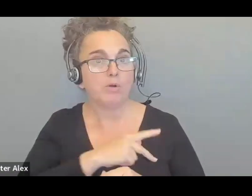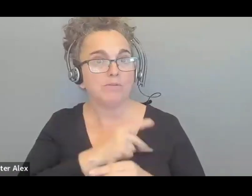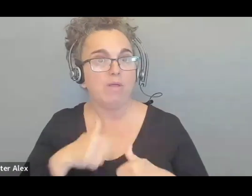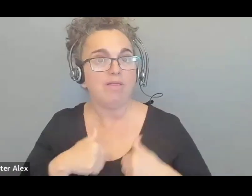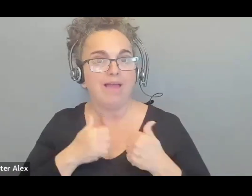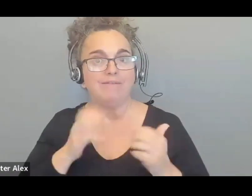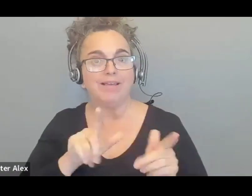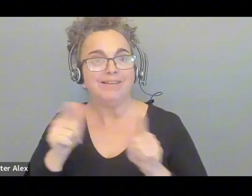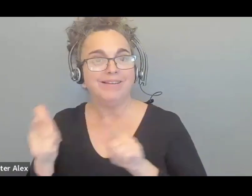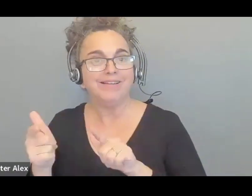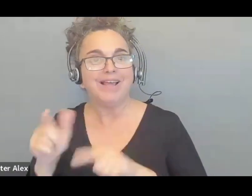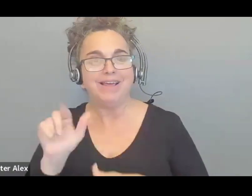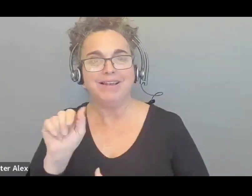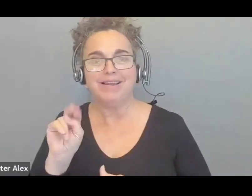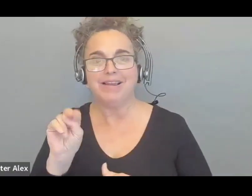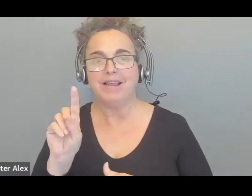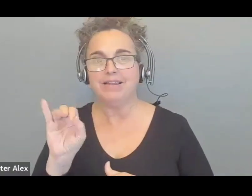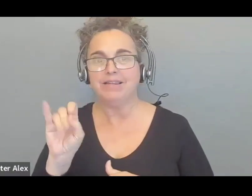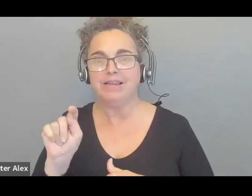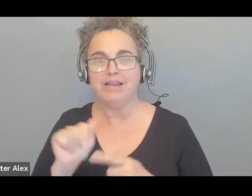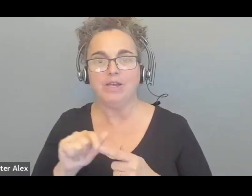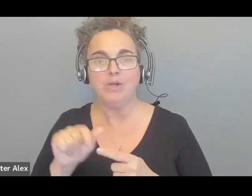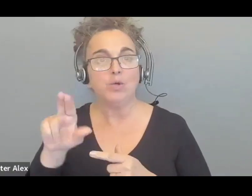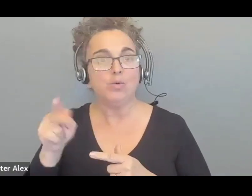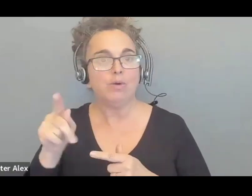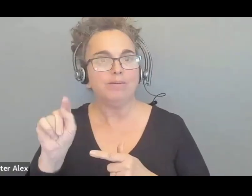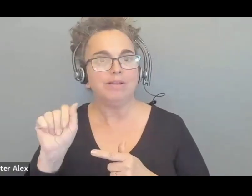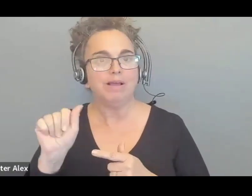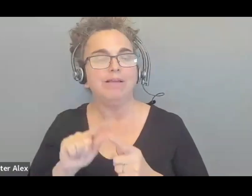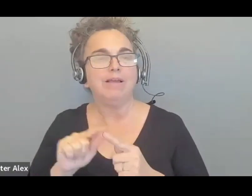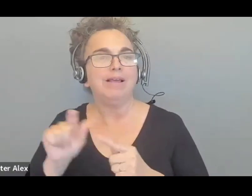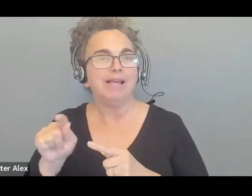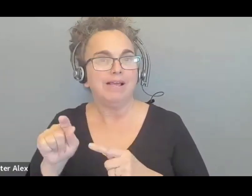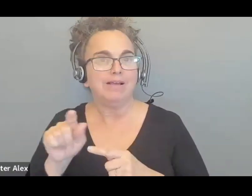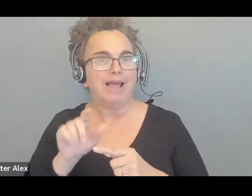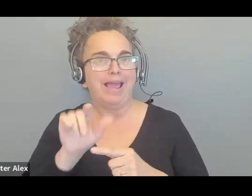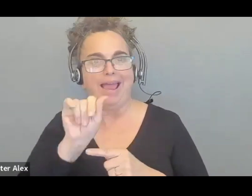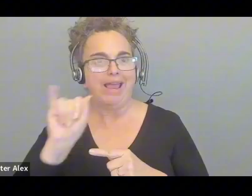and senior product manager, AI and accessibility at CISCO, where she leads accessibility